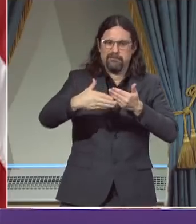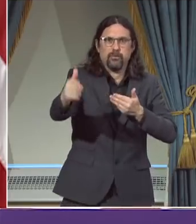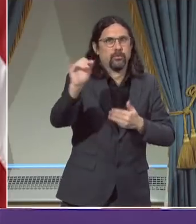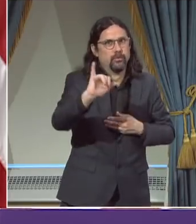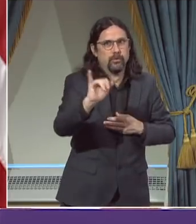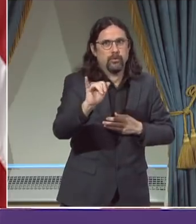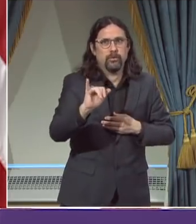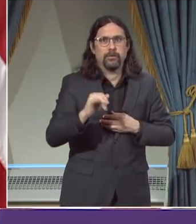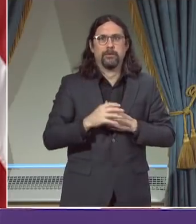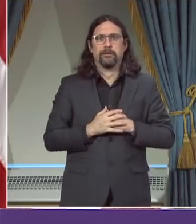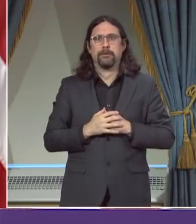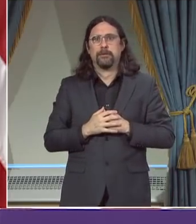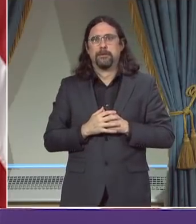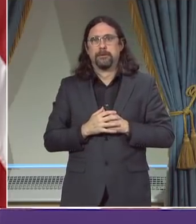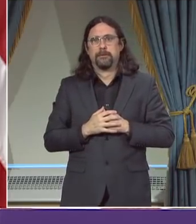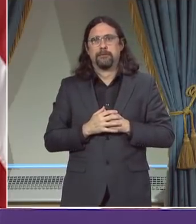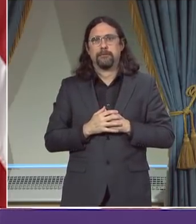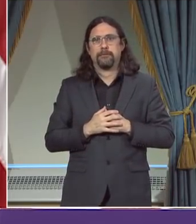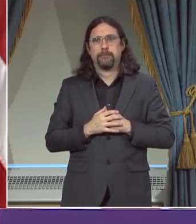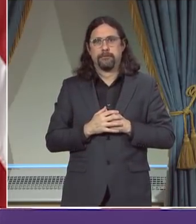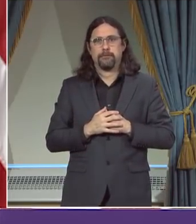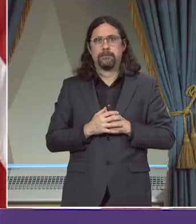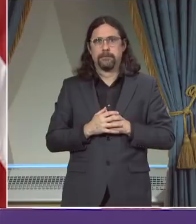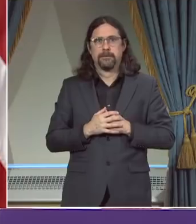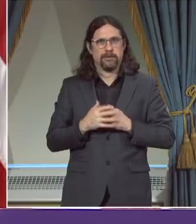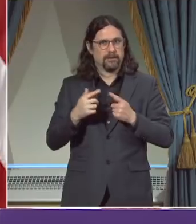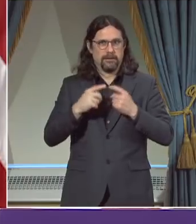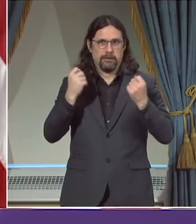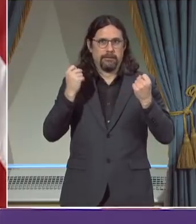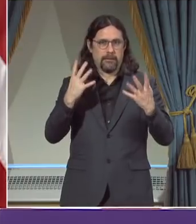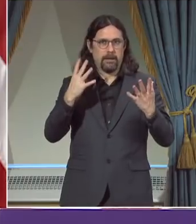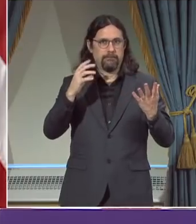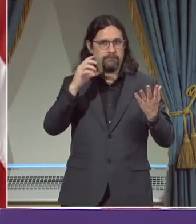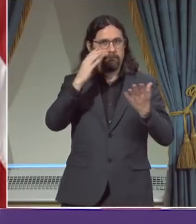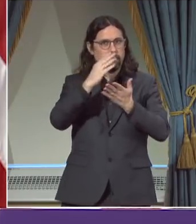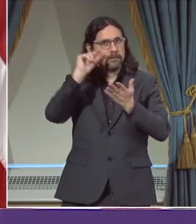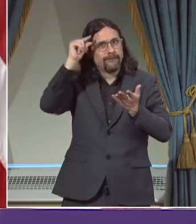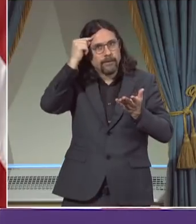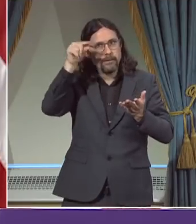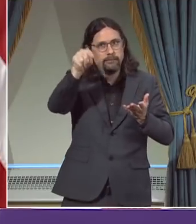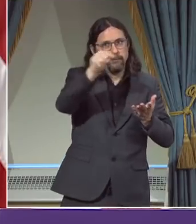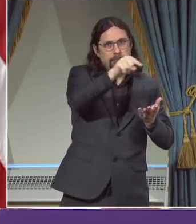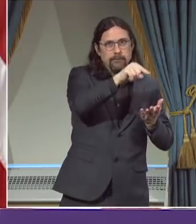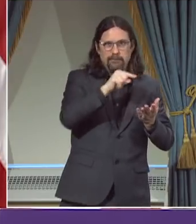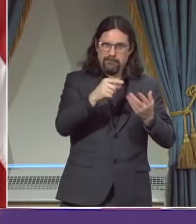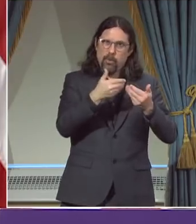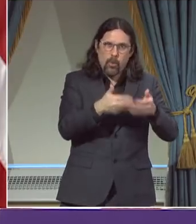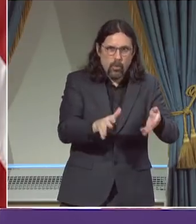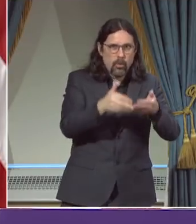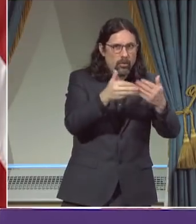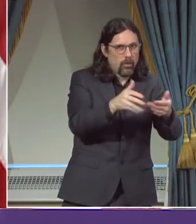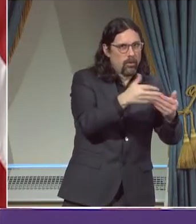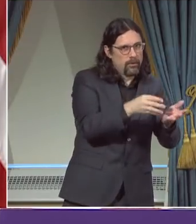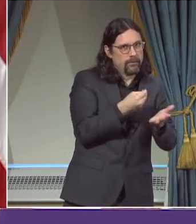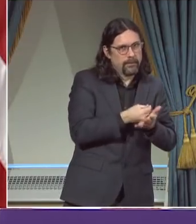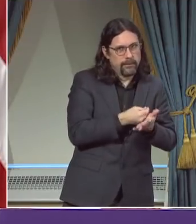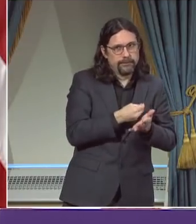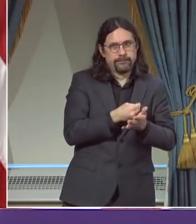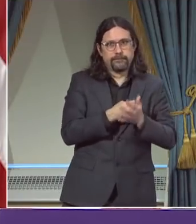PARTS O F GOVERNMENT ARE LOSING A HUGE AMOUNT OF THE REVENUE WE DEPEND ON TOP ROIVDE SERVICS ETO PEOPLE. THE CONGRESS, THE